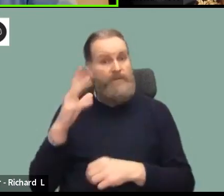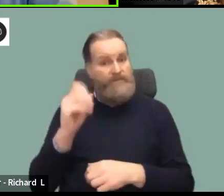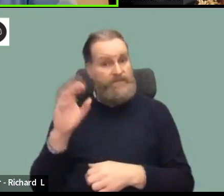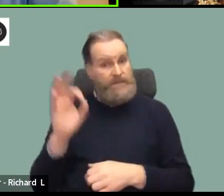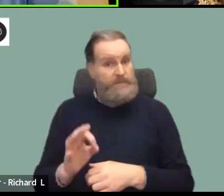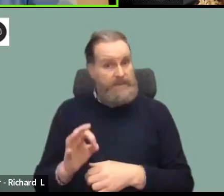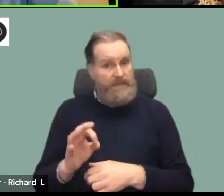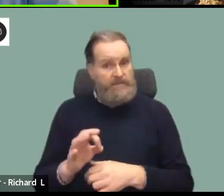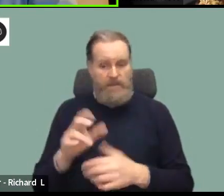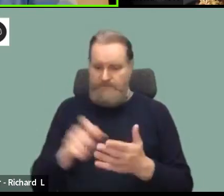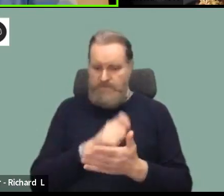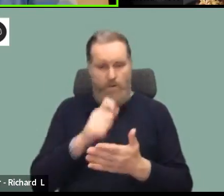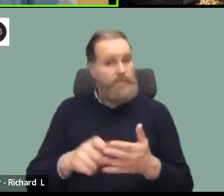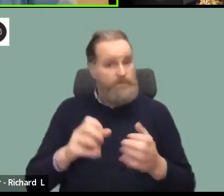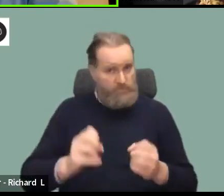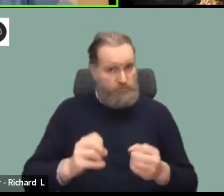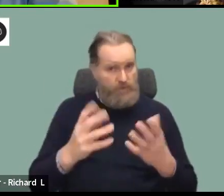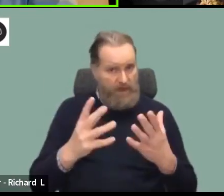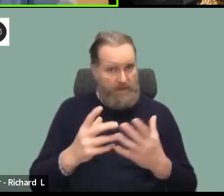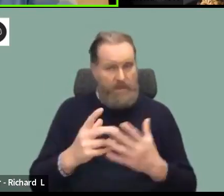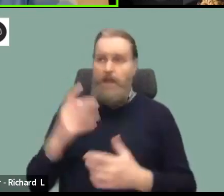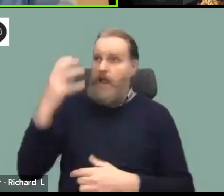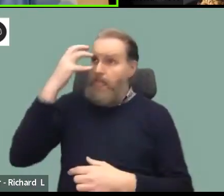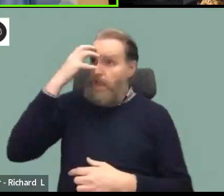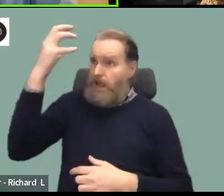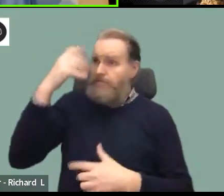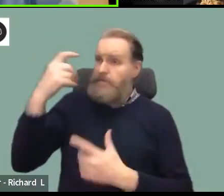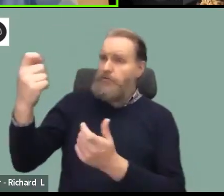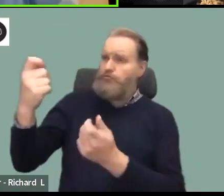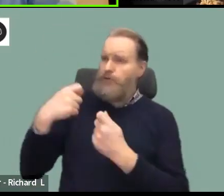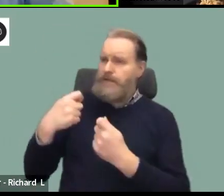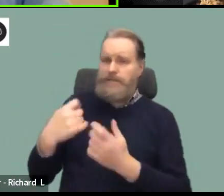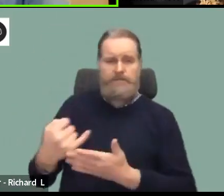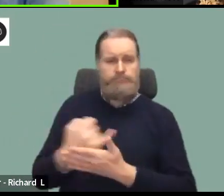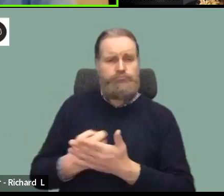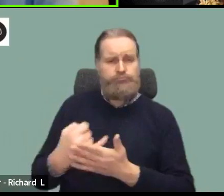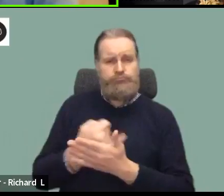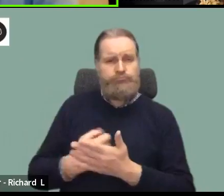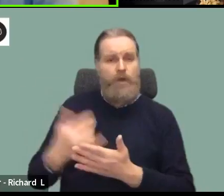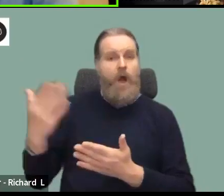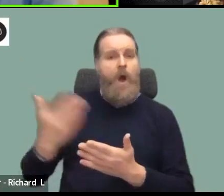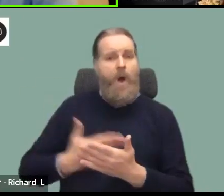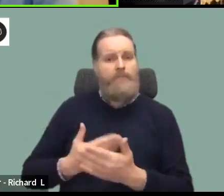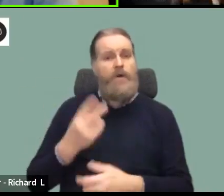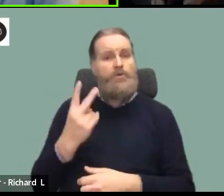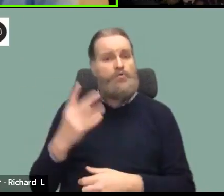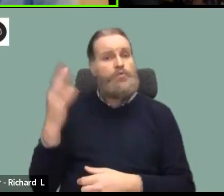if you have a huge vote. We have a case where we're being treated worse than anyone else. And we're going to start with actually hits them hard is actually hits them hard is then